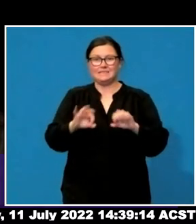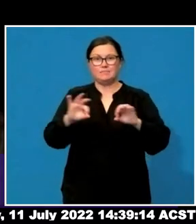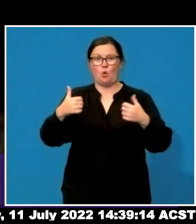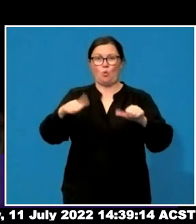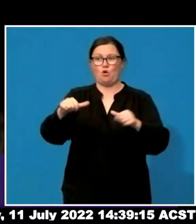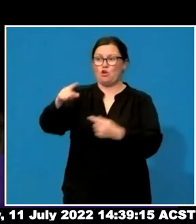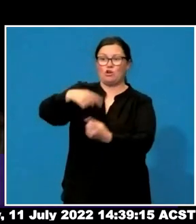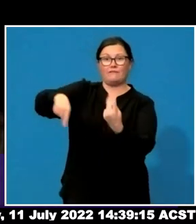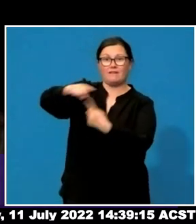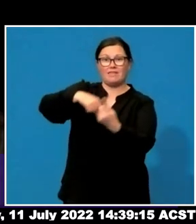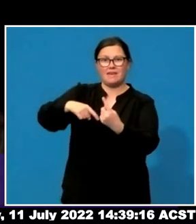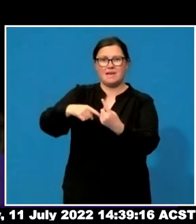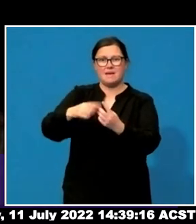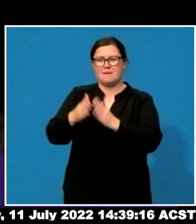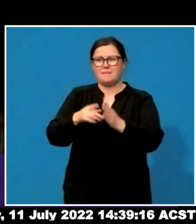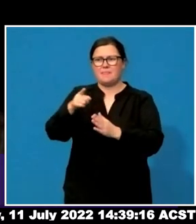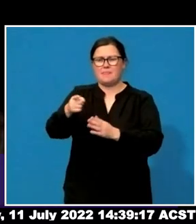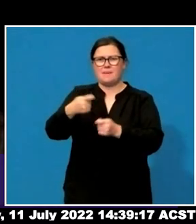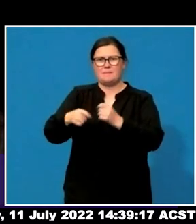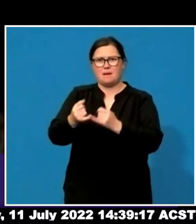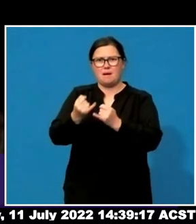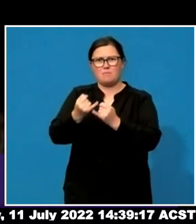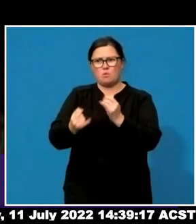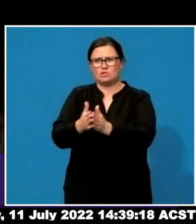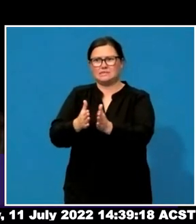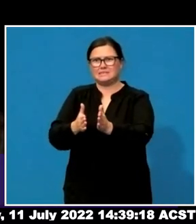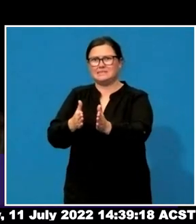amongst Aboriginal communities because they are unable to work, because they are caring